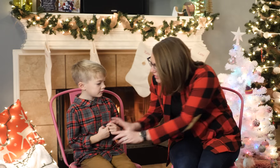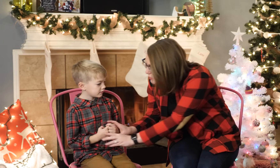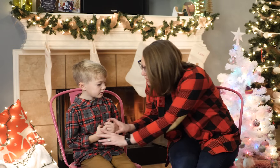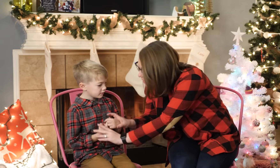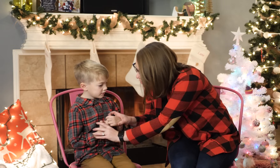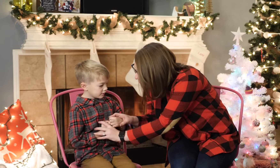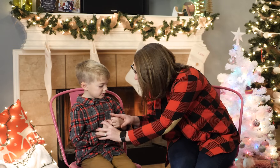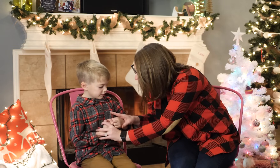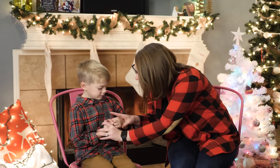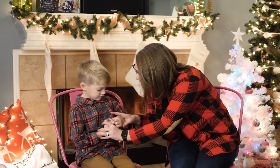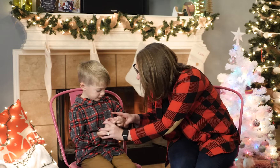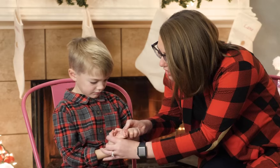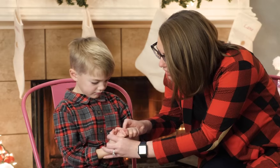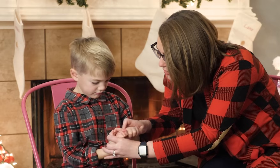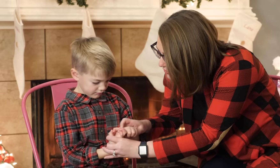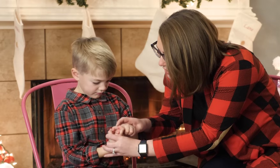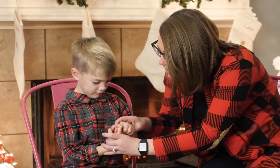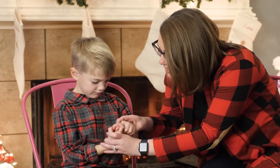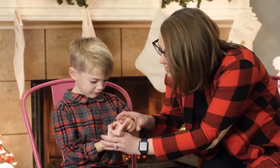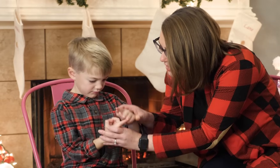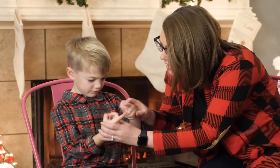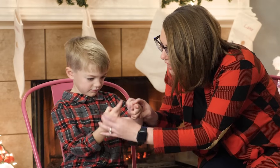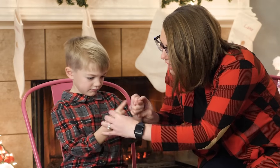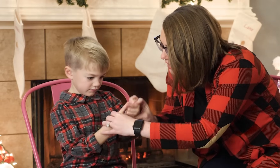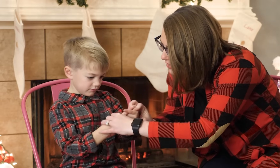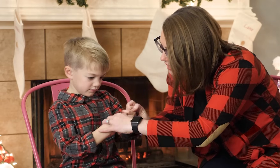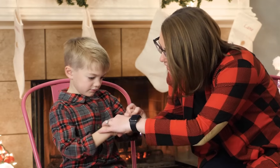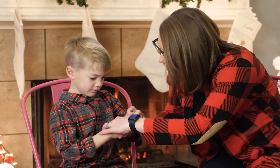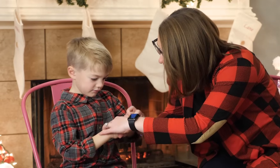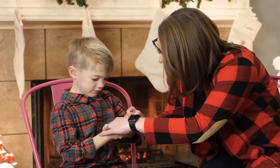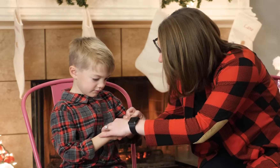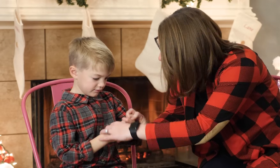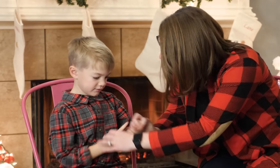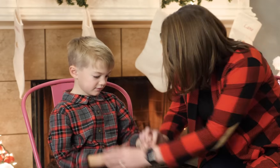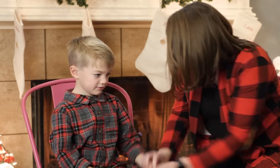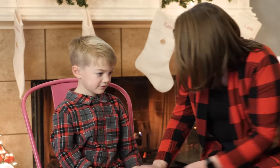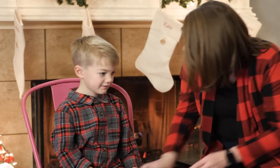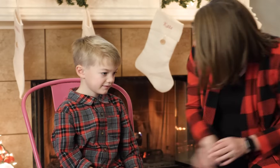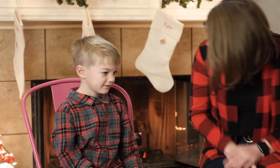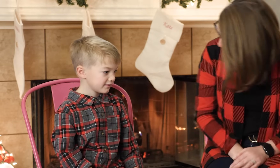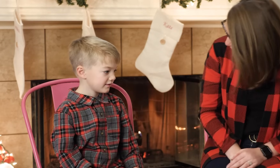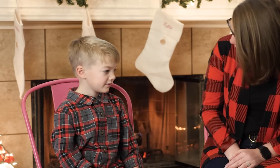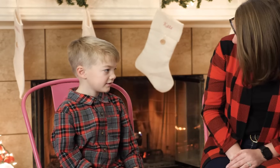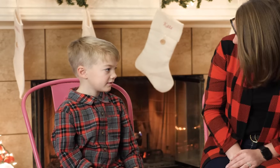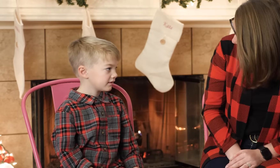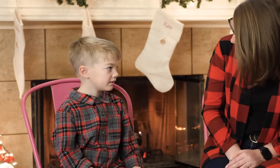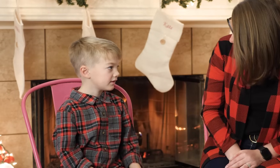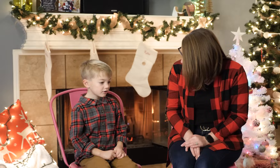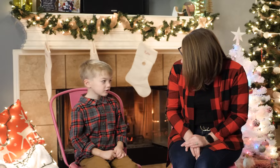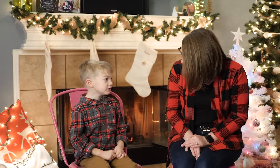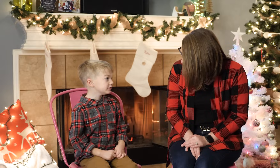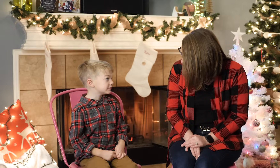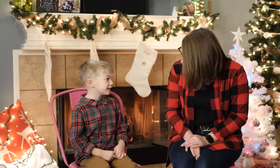Can we hug our friend? Hug your friend and hug your friend. Who are some of your friends? Luke